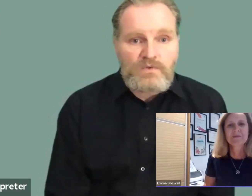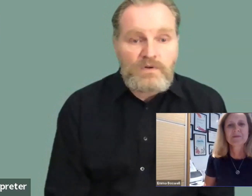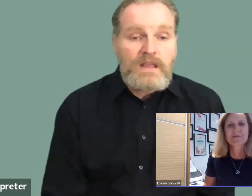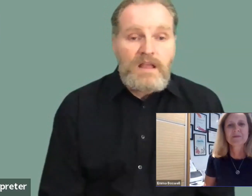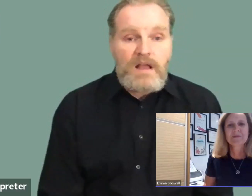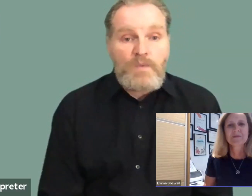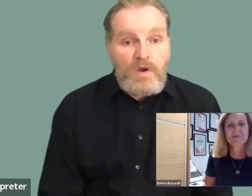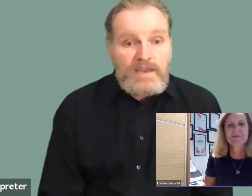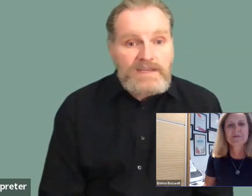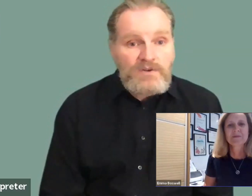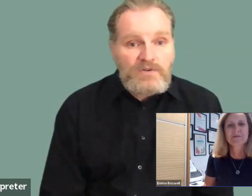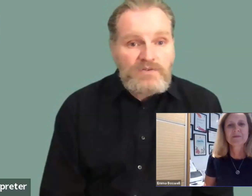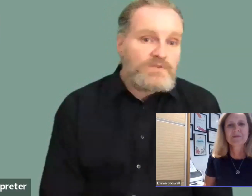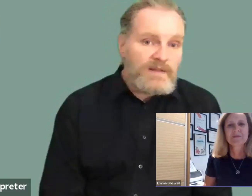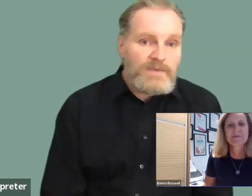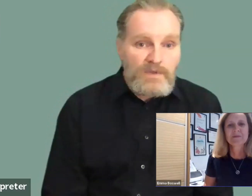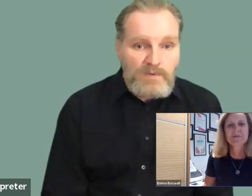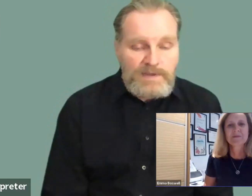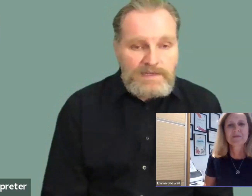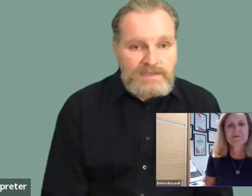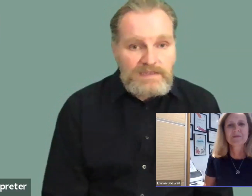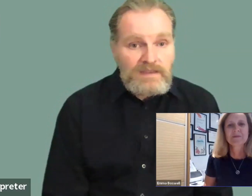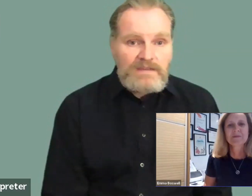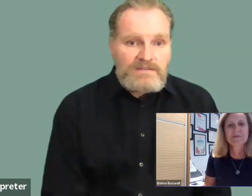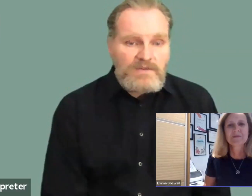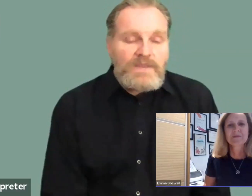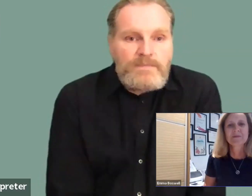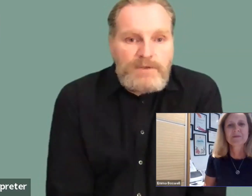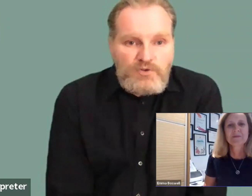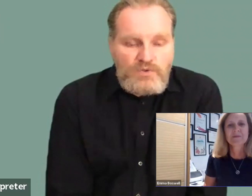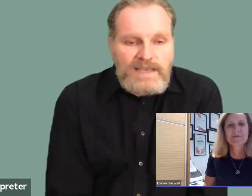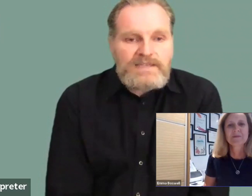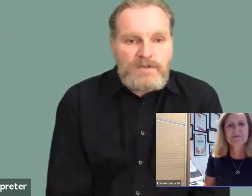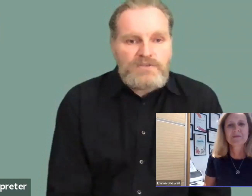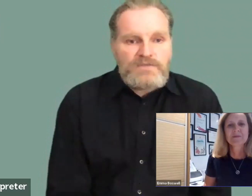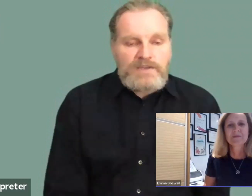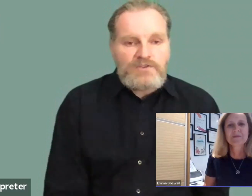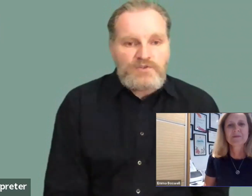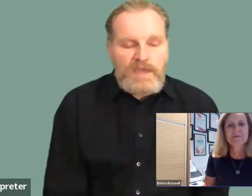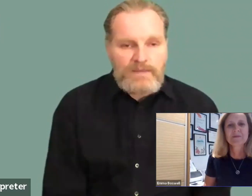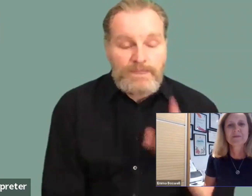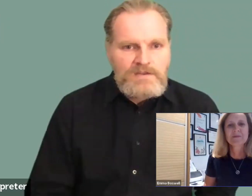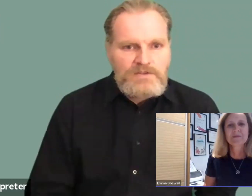or working dogs to help them with mobility. So, be sure to get as much information as you can.